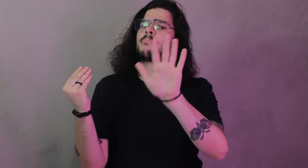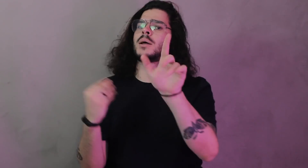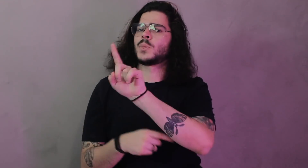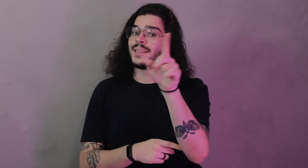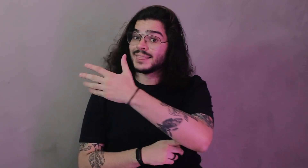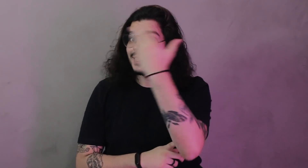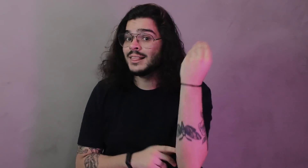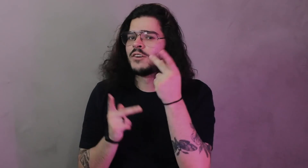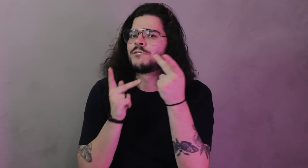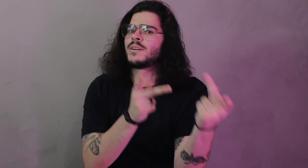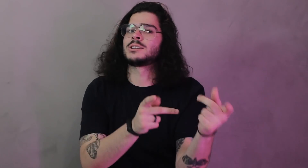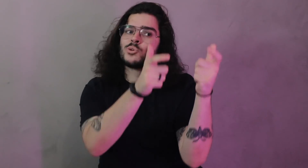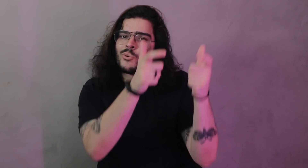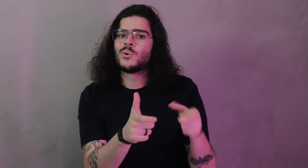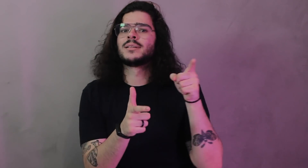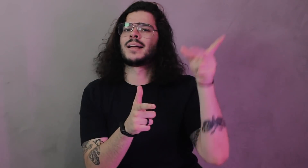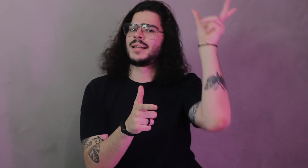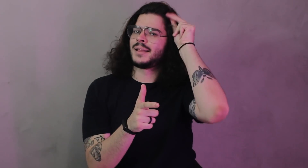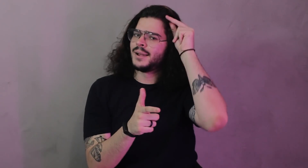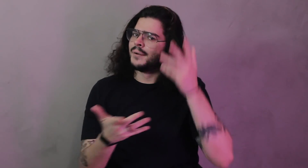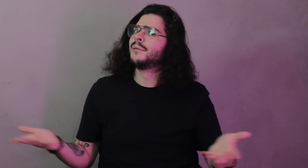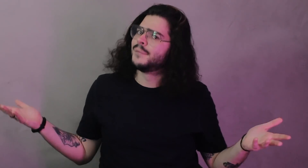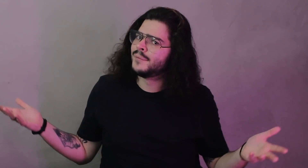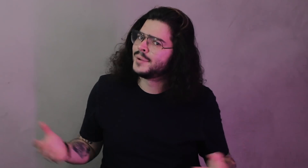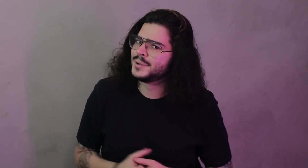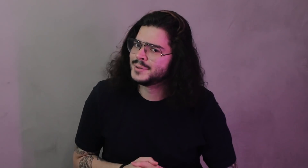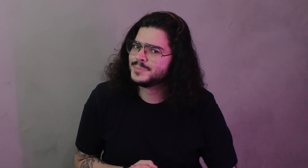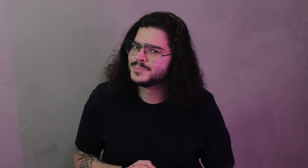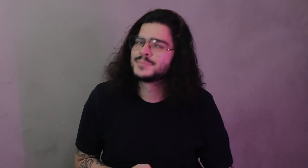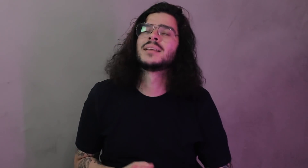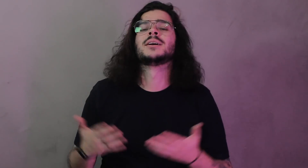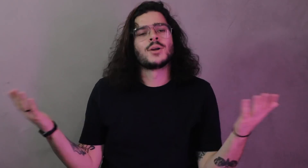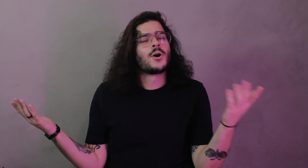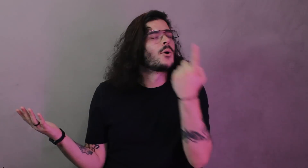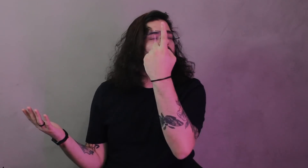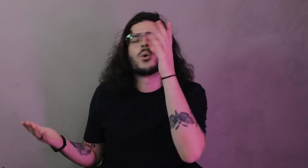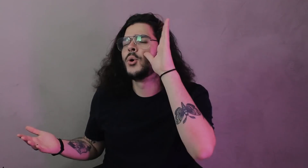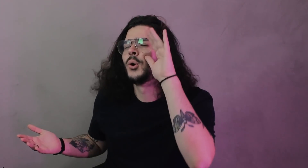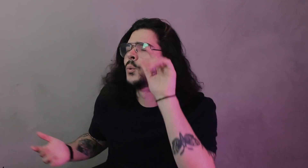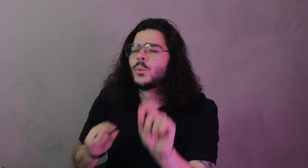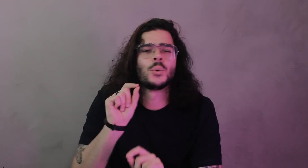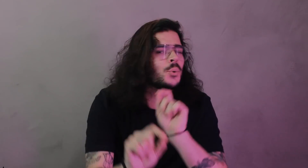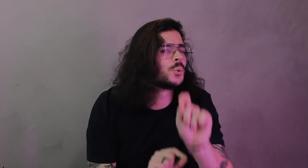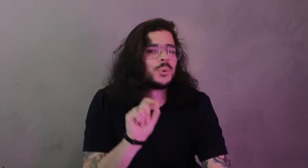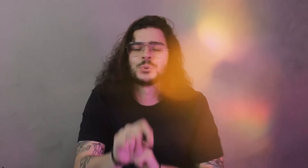and don't forget to visit the Anne Frank house! A curiosity…